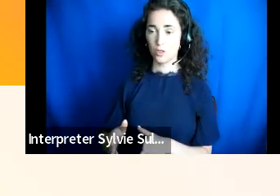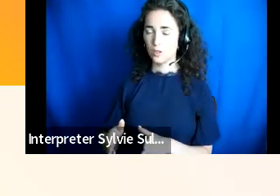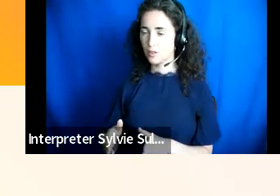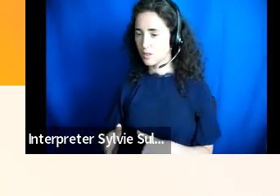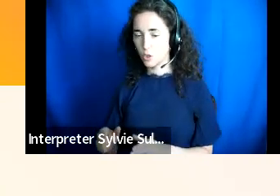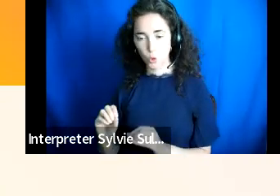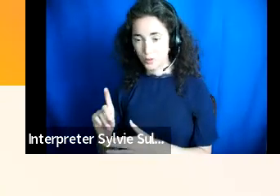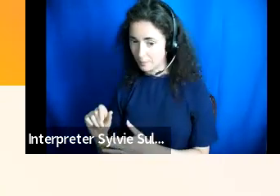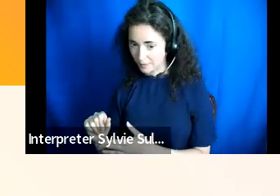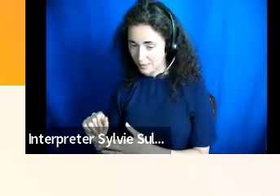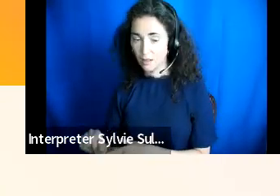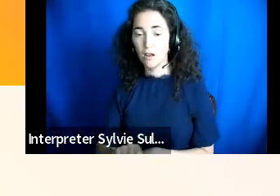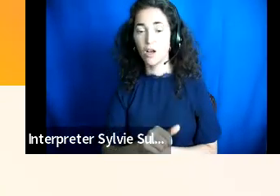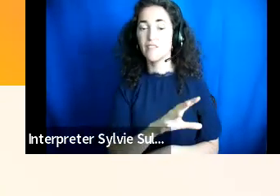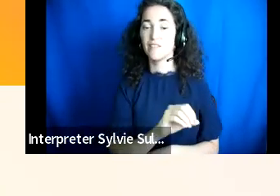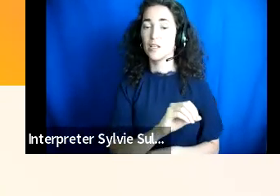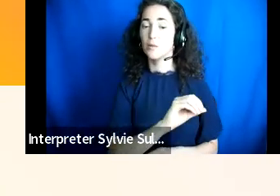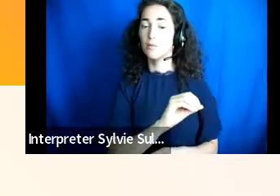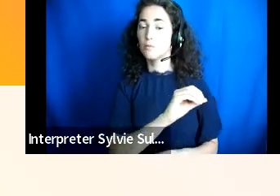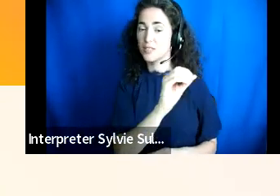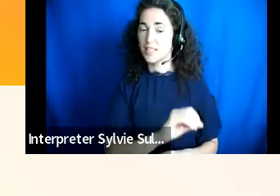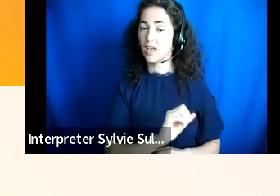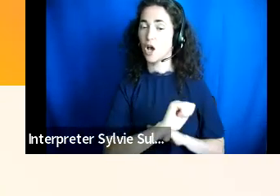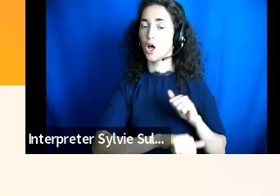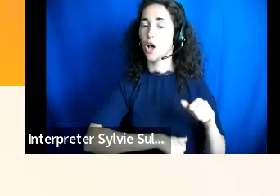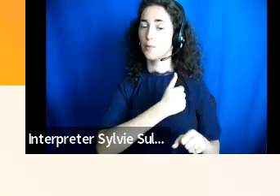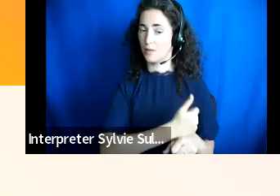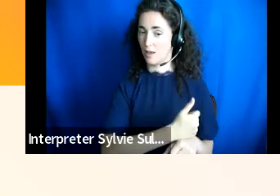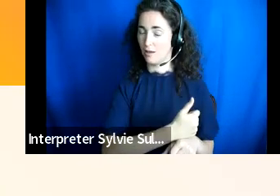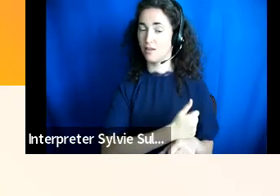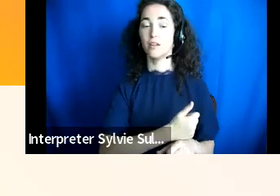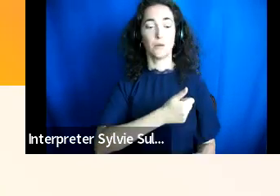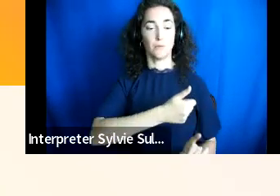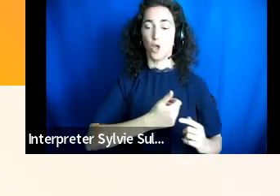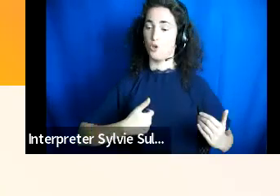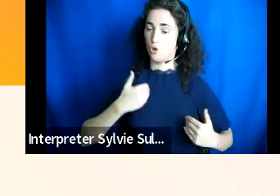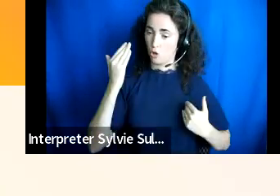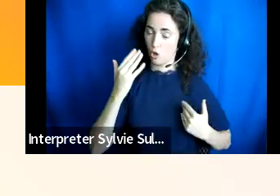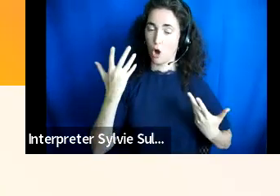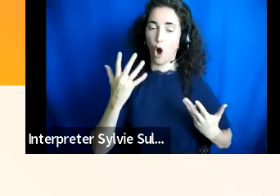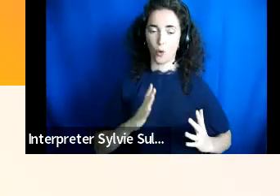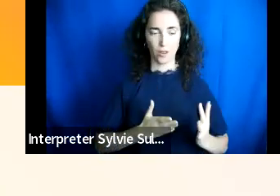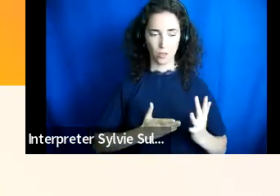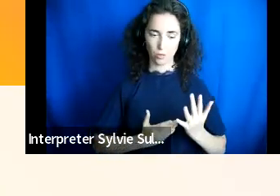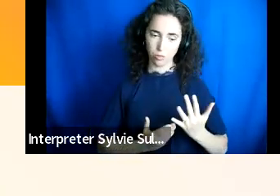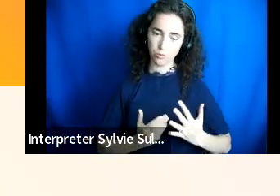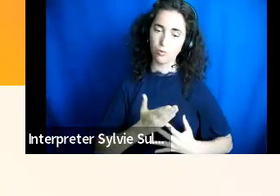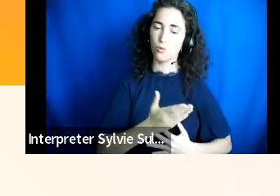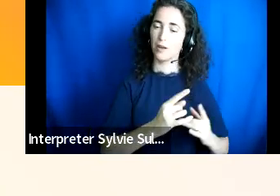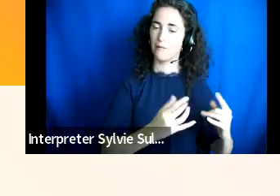50% of the staff were alumni. So they were young adults who had already been through the wildlife and out of those alone.